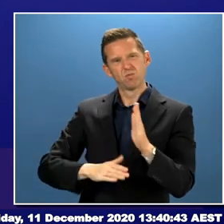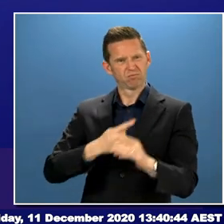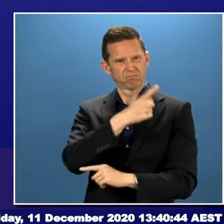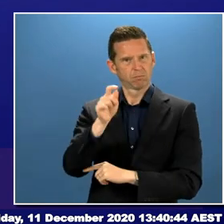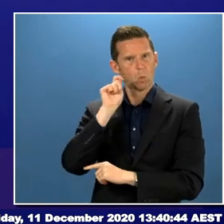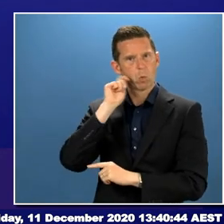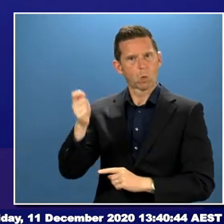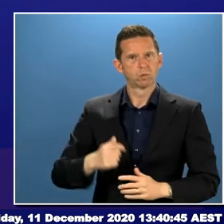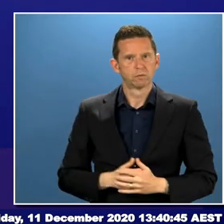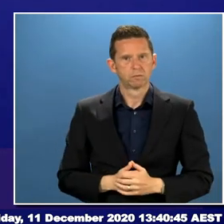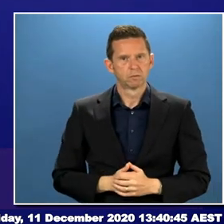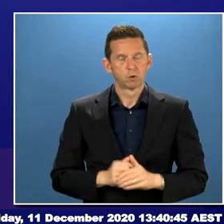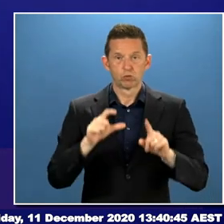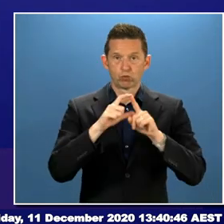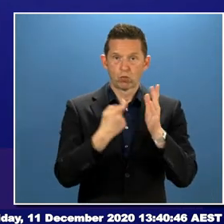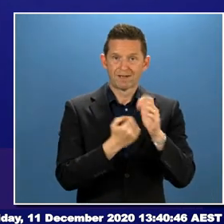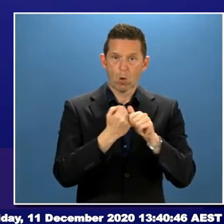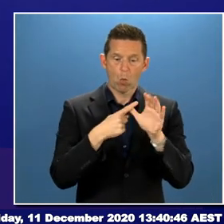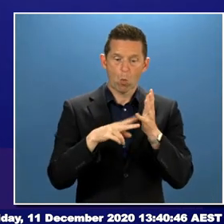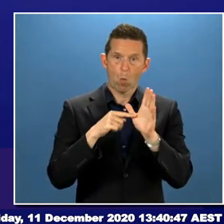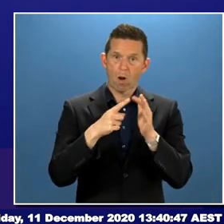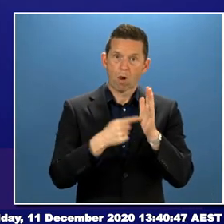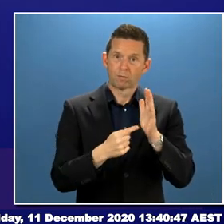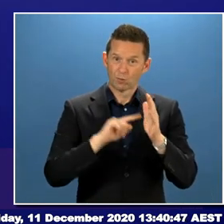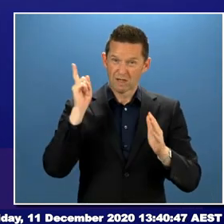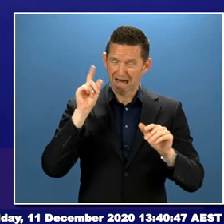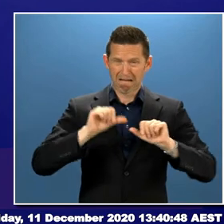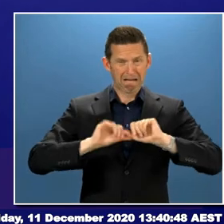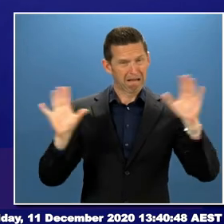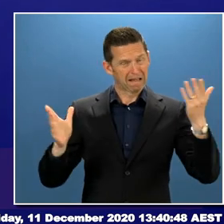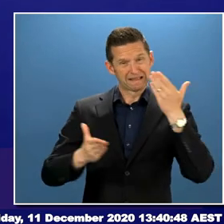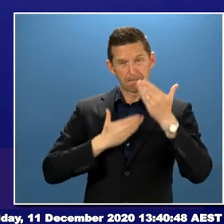Dr Gauntlett today explained very clearly that it is not simply a matter